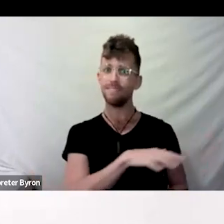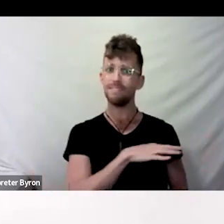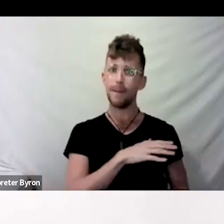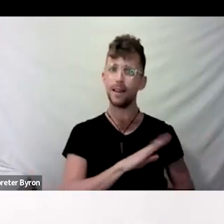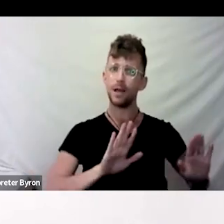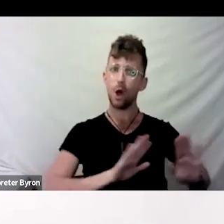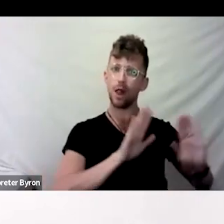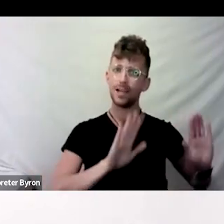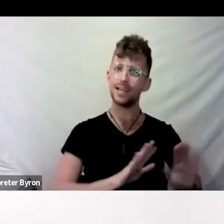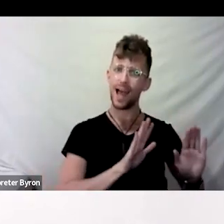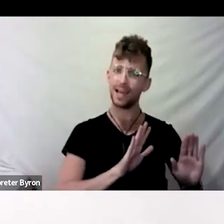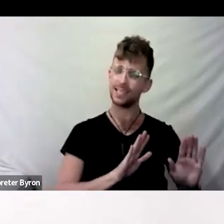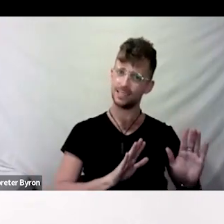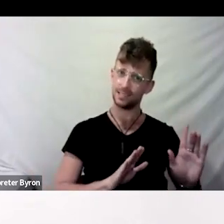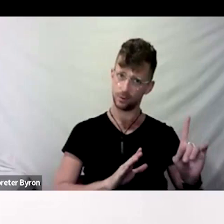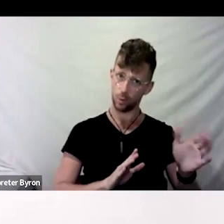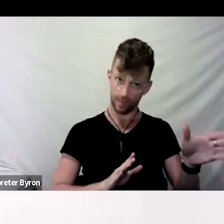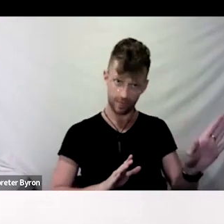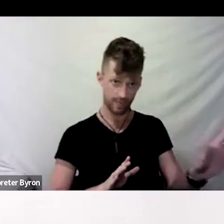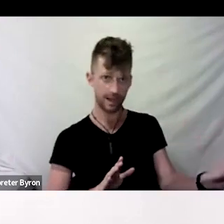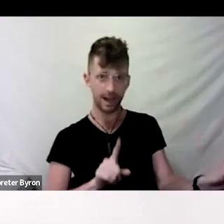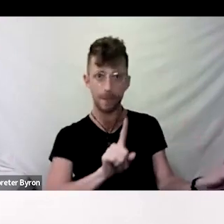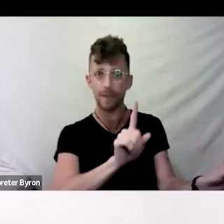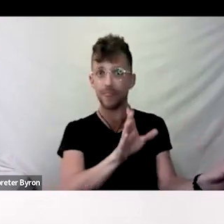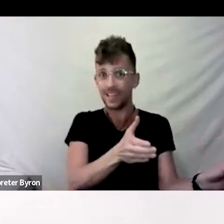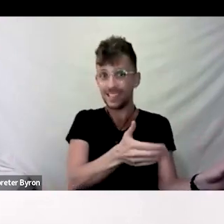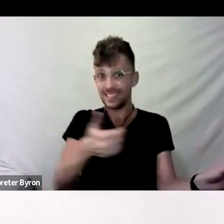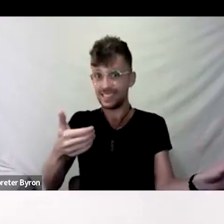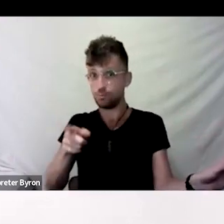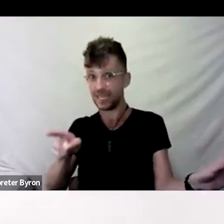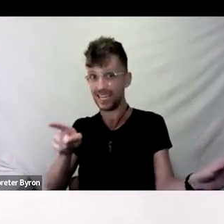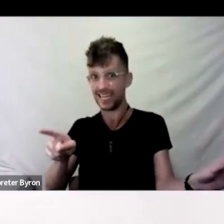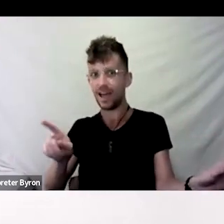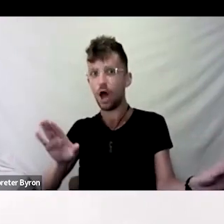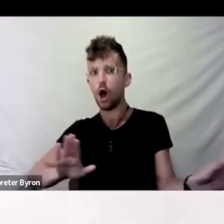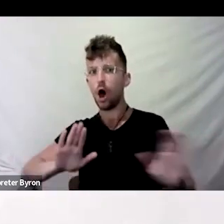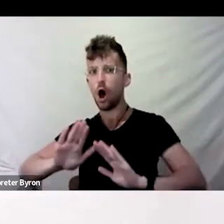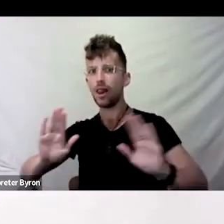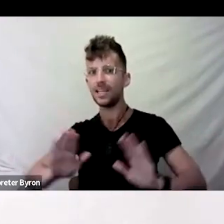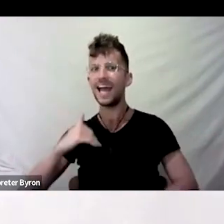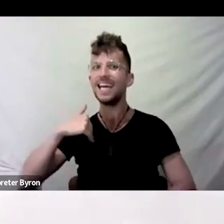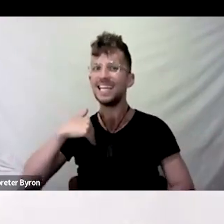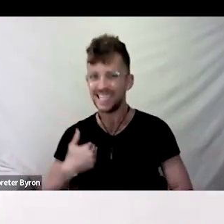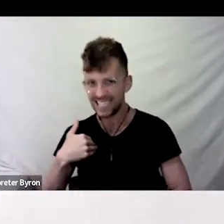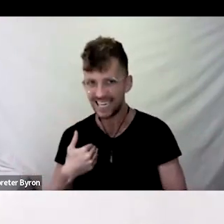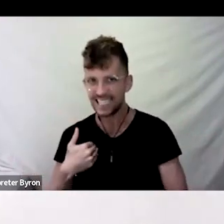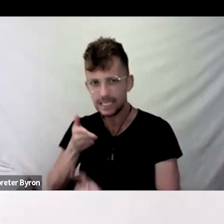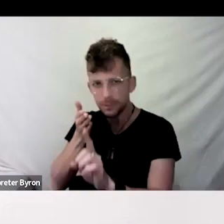that the trip is needed for disability related reasons. Overseas trips might be more cost effective respite